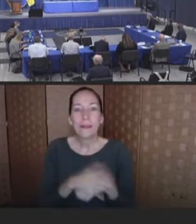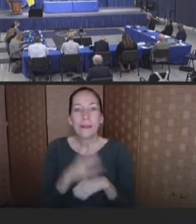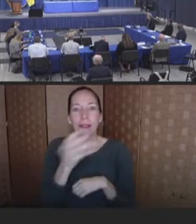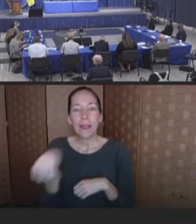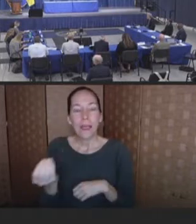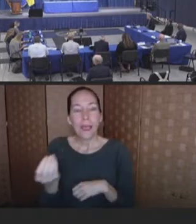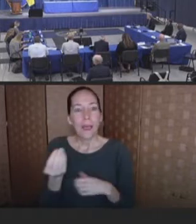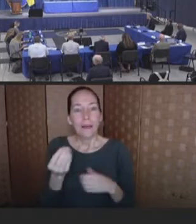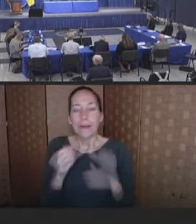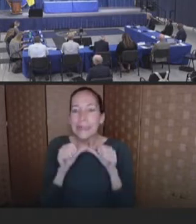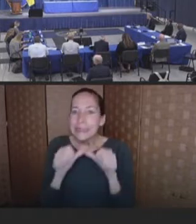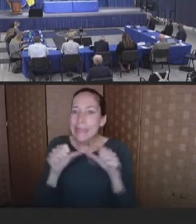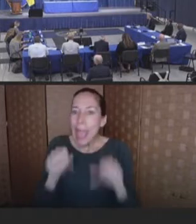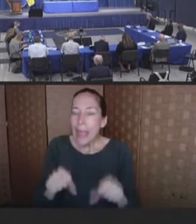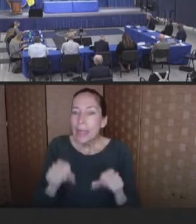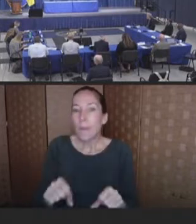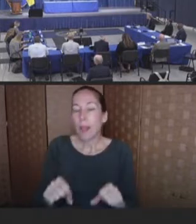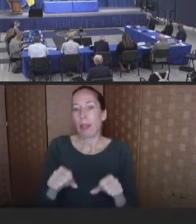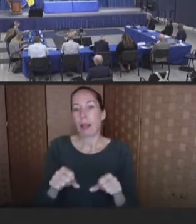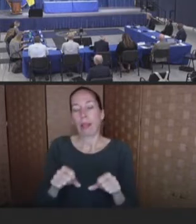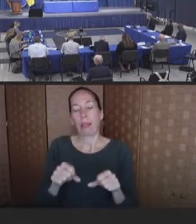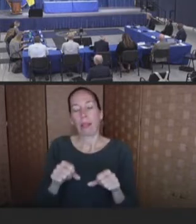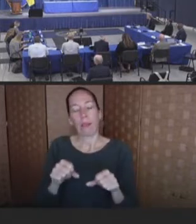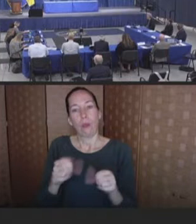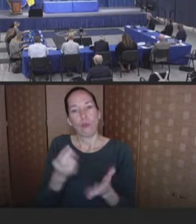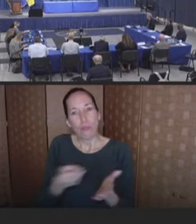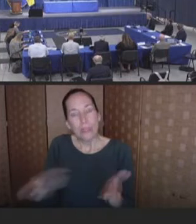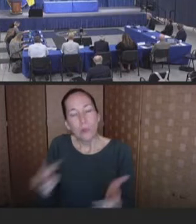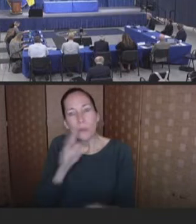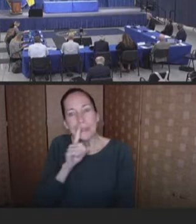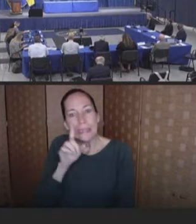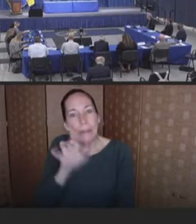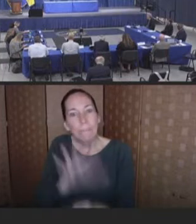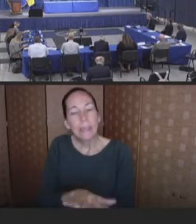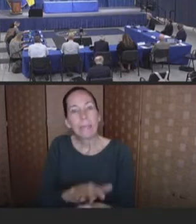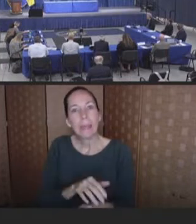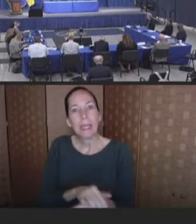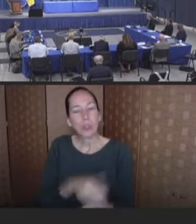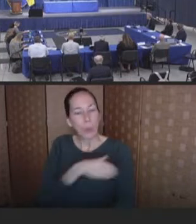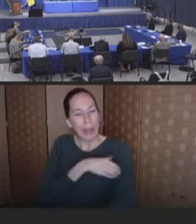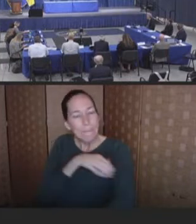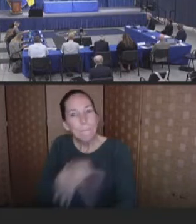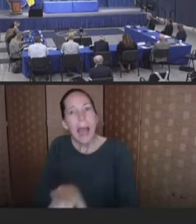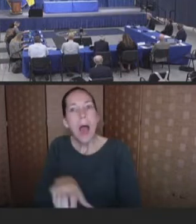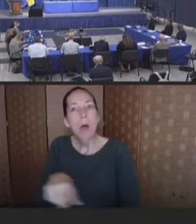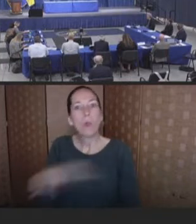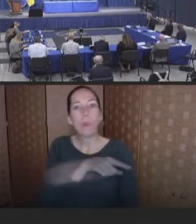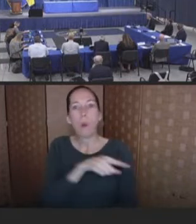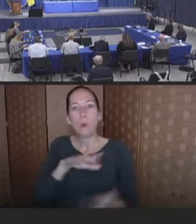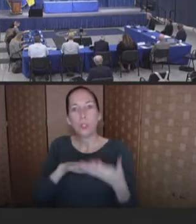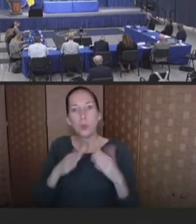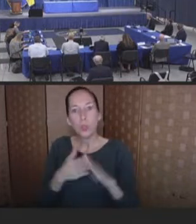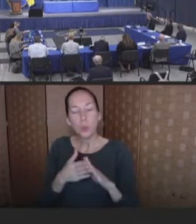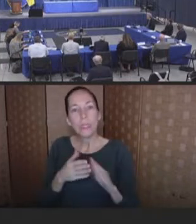commitment to empower and engage communities to understand, you know, their view of not